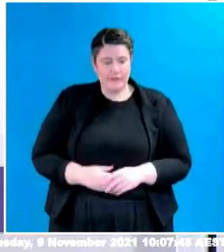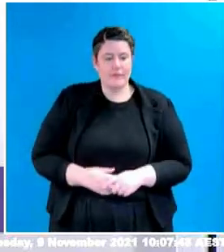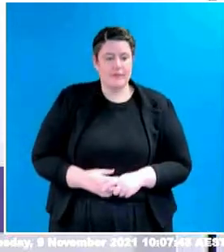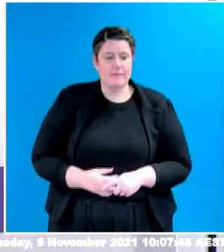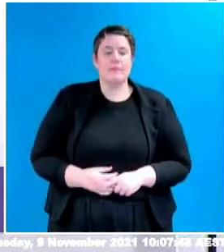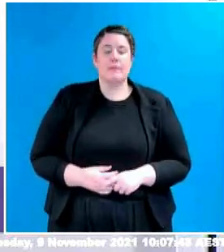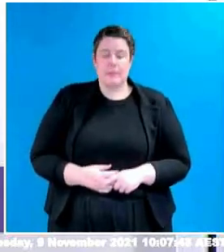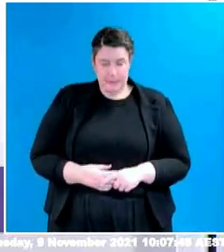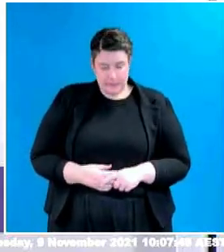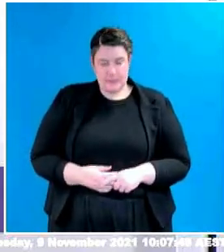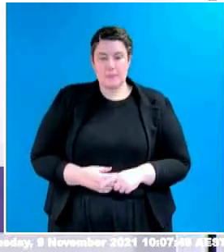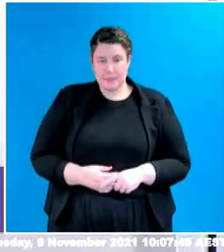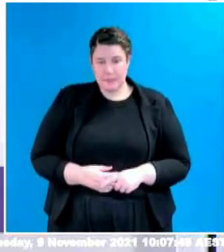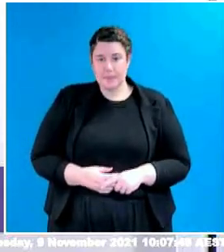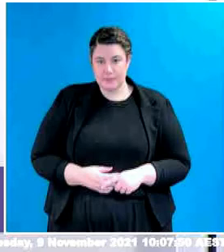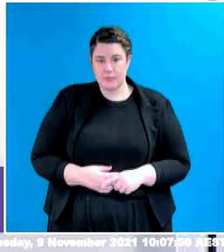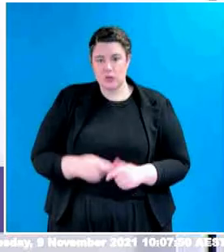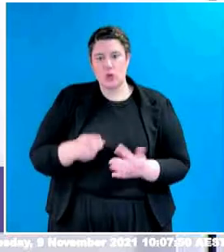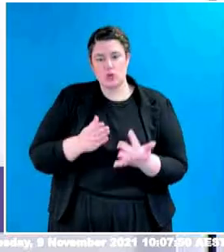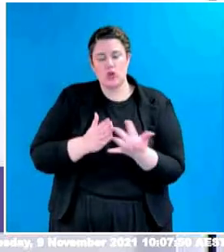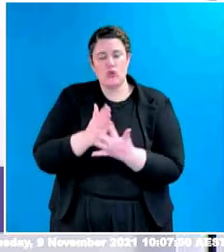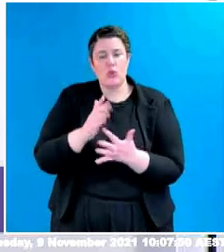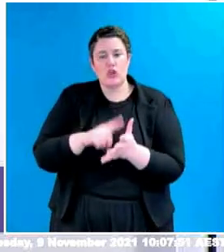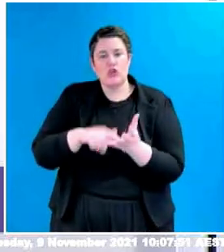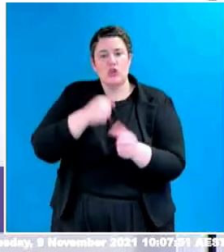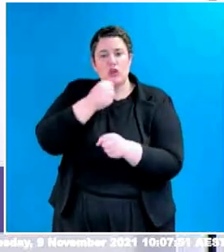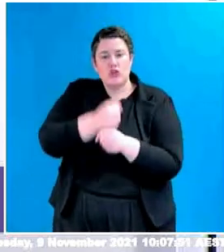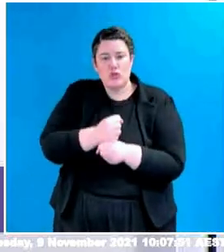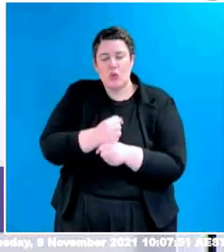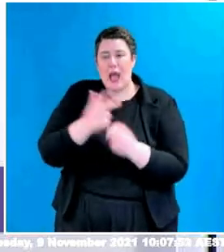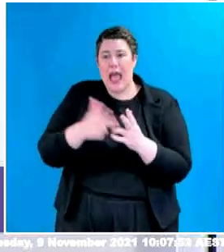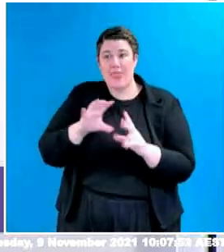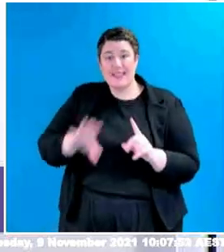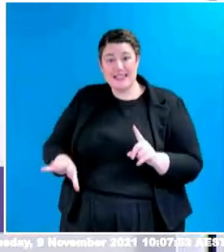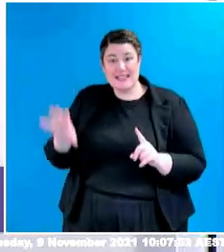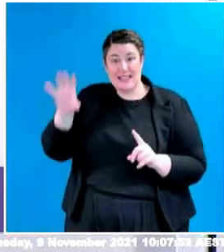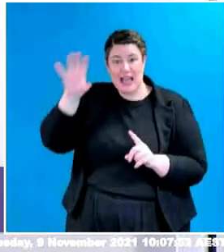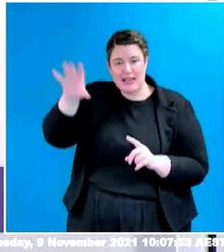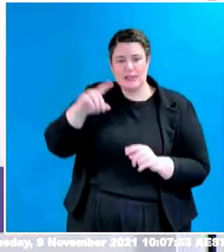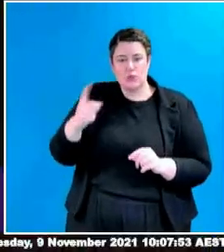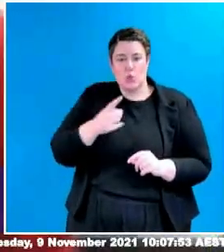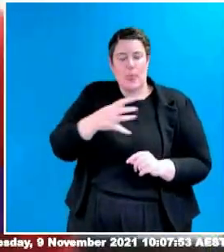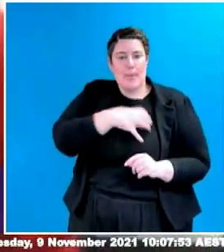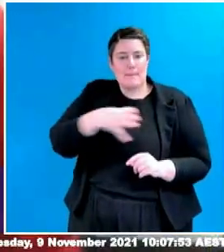Yes, and it is centralised through the Attorney-General. In other jurisdictions it is the minister responsible and there are